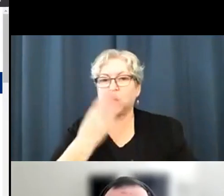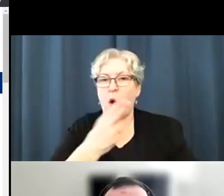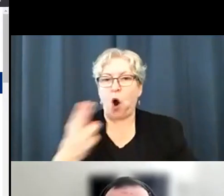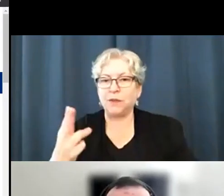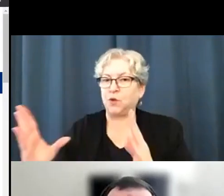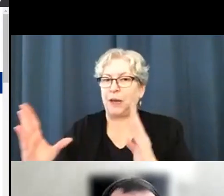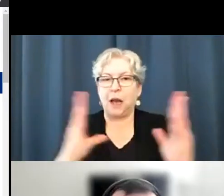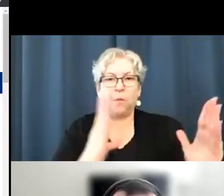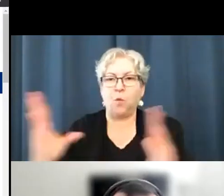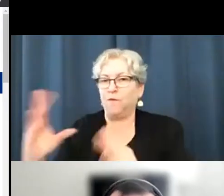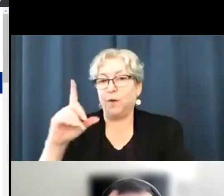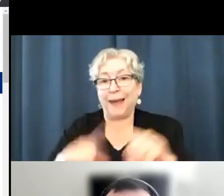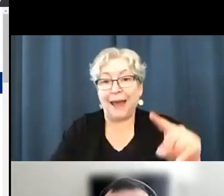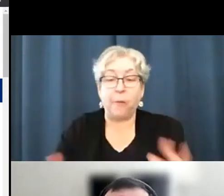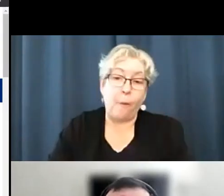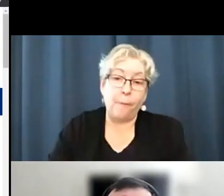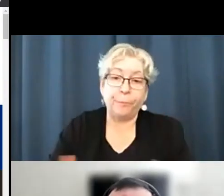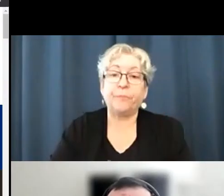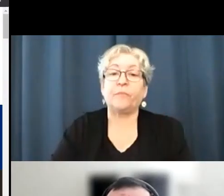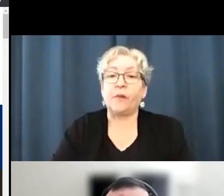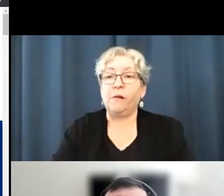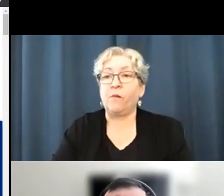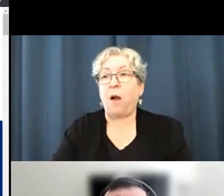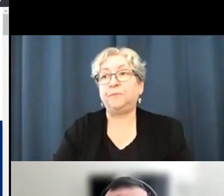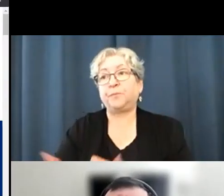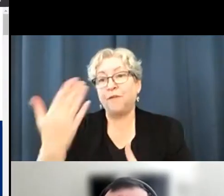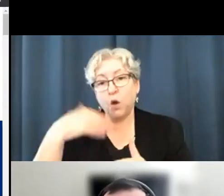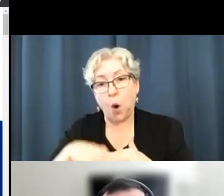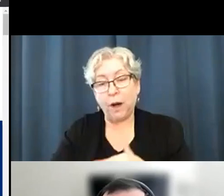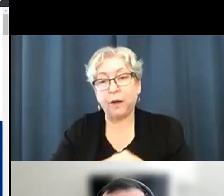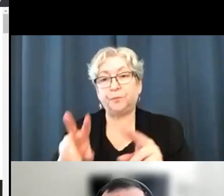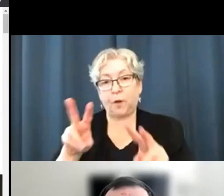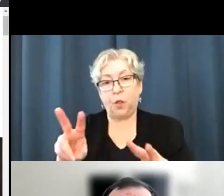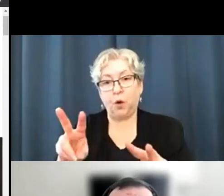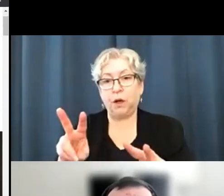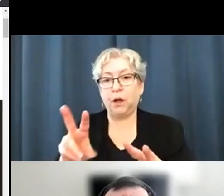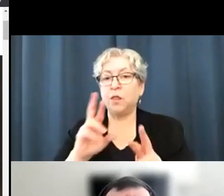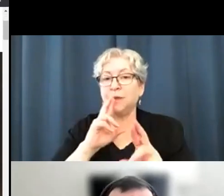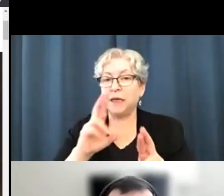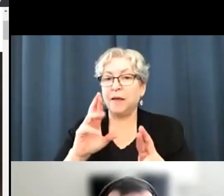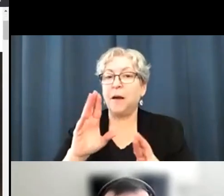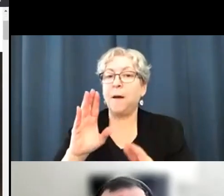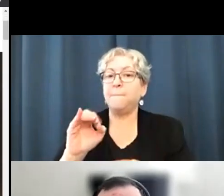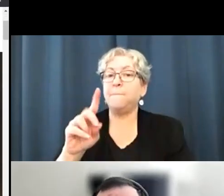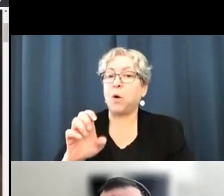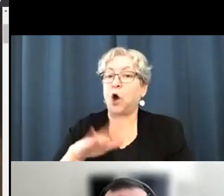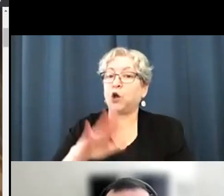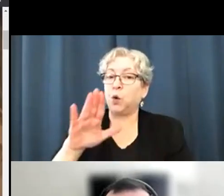So, if you go in, just go into the responsive mode for your site and see how things work. See how the page reflows